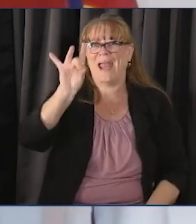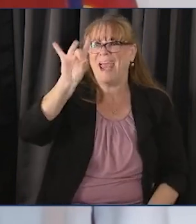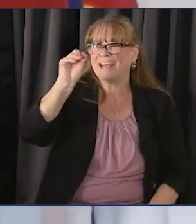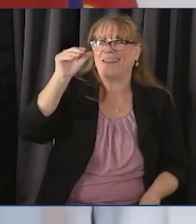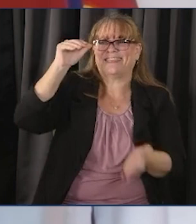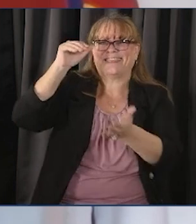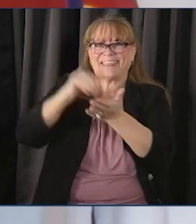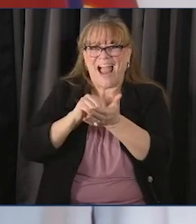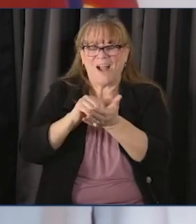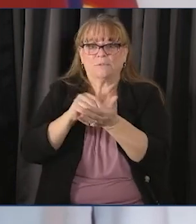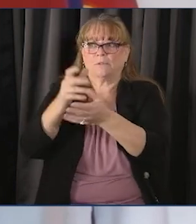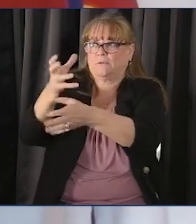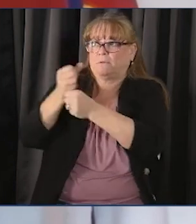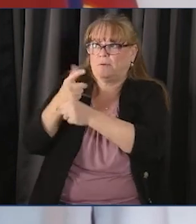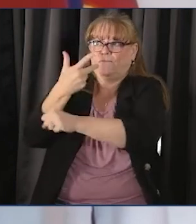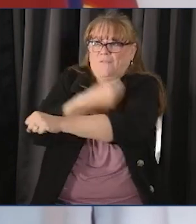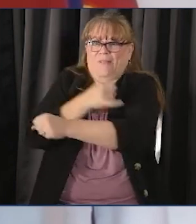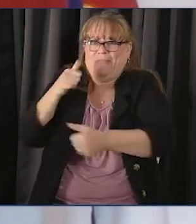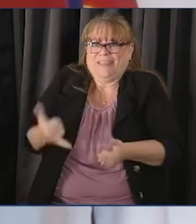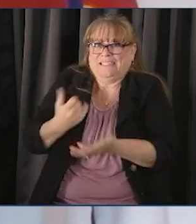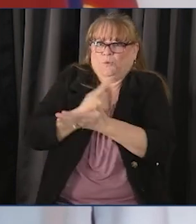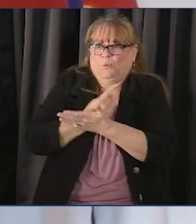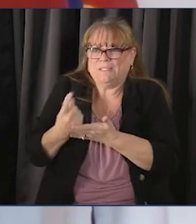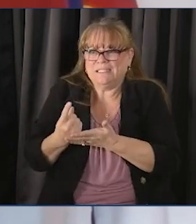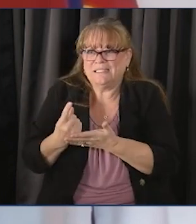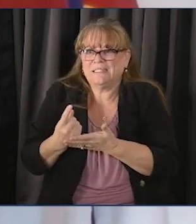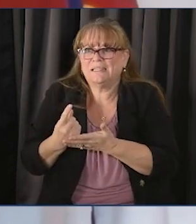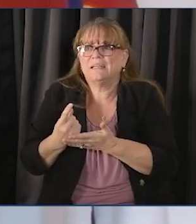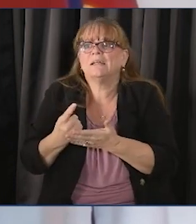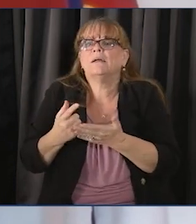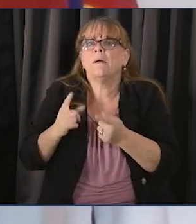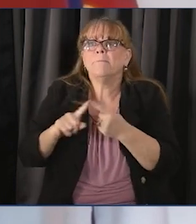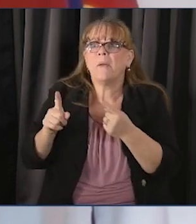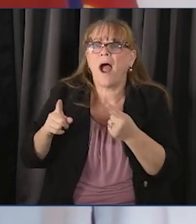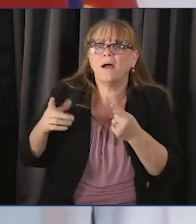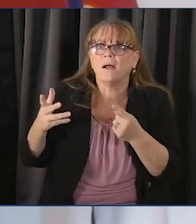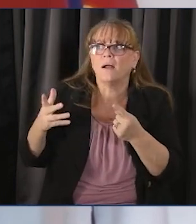So the state of 5.7 million people 80,000 vaccines in a week.